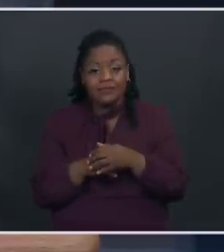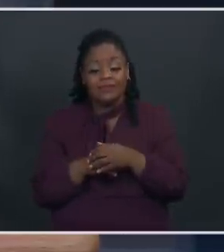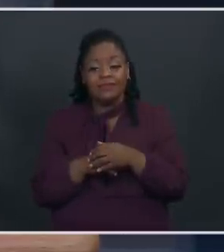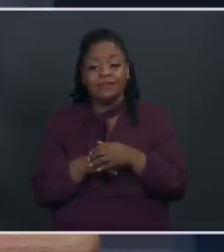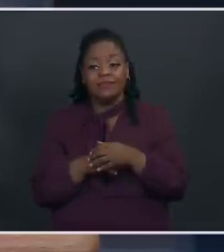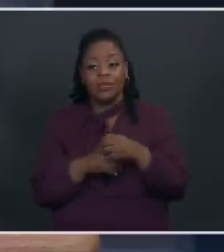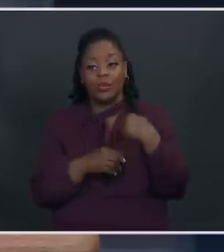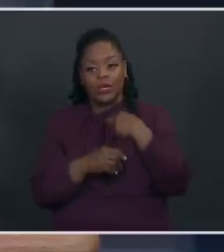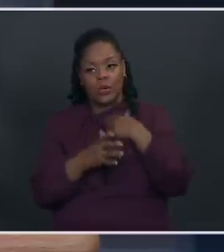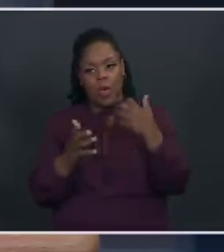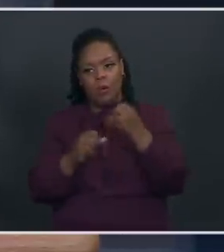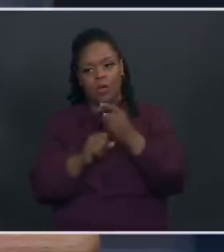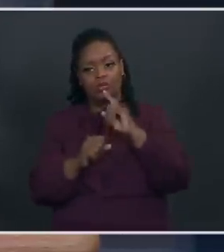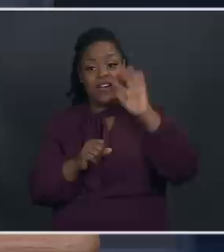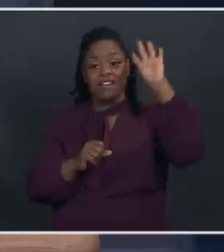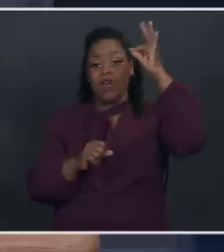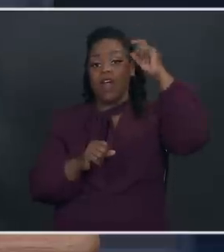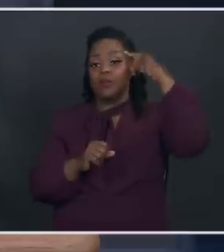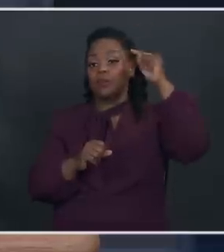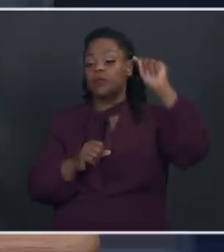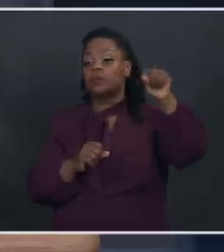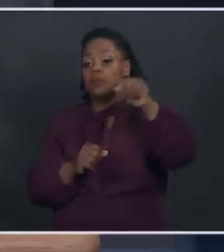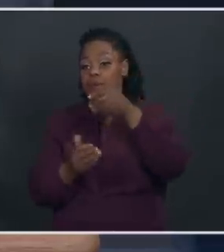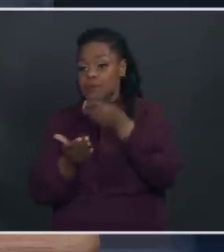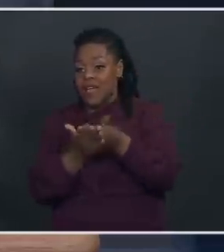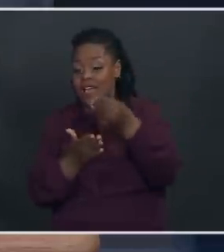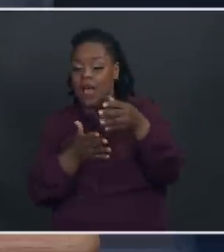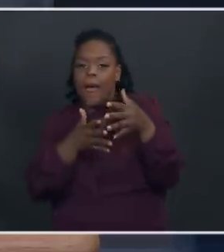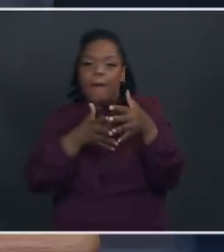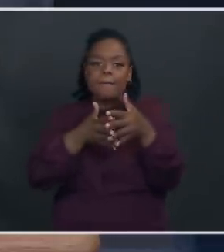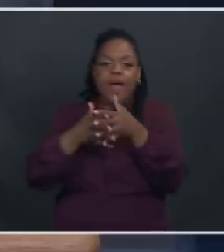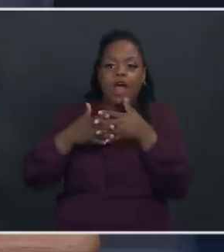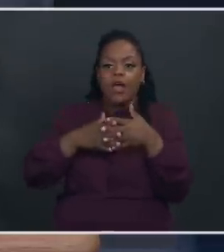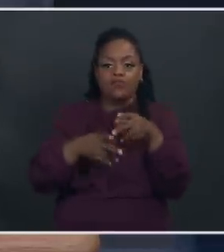and that the federal government looks at its procurement across every agency